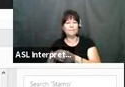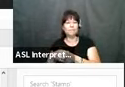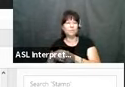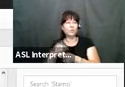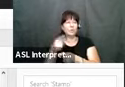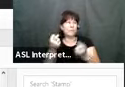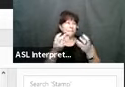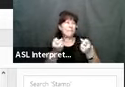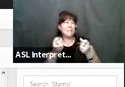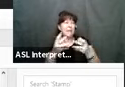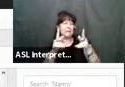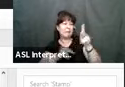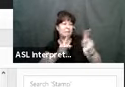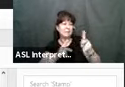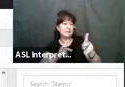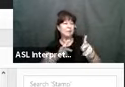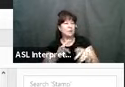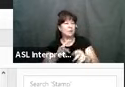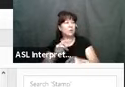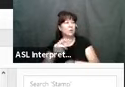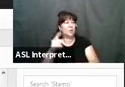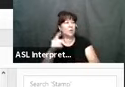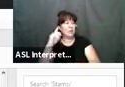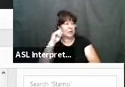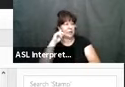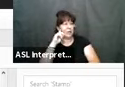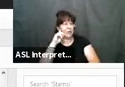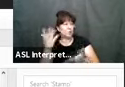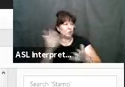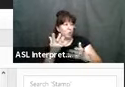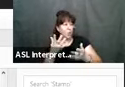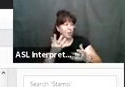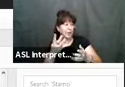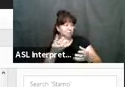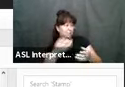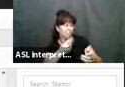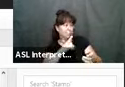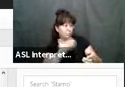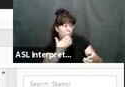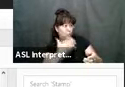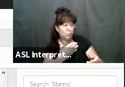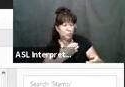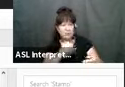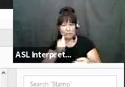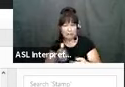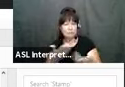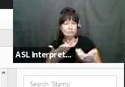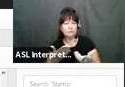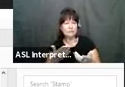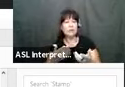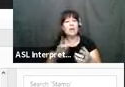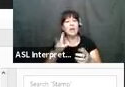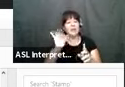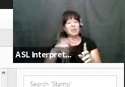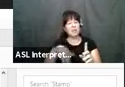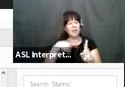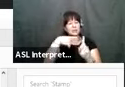about that are R-effective or are not, that basically refers to the average number of additional people infected by each person with covid.